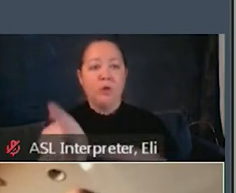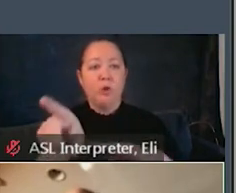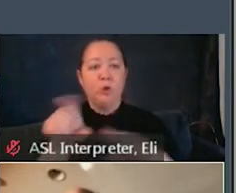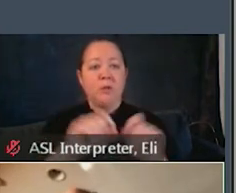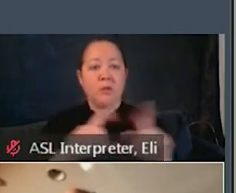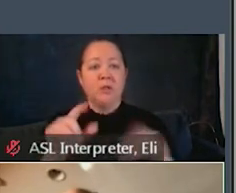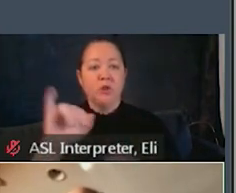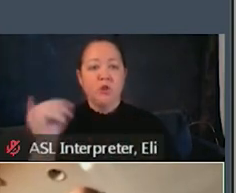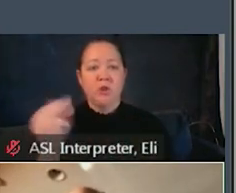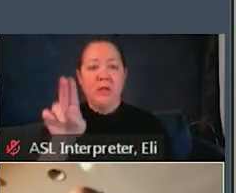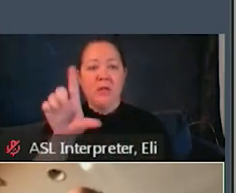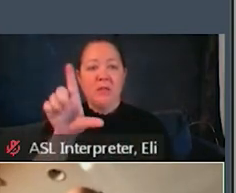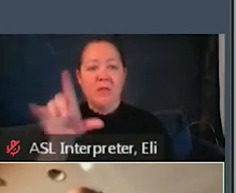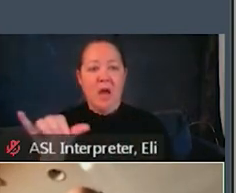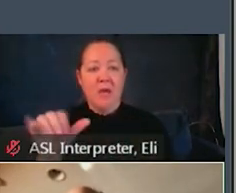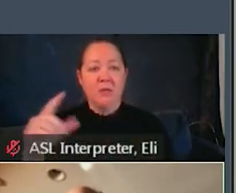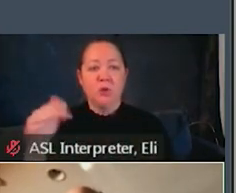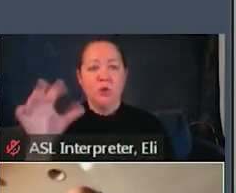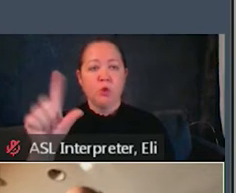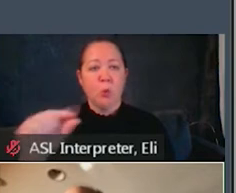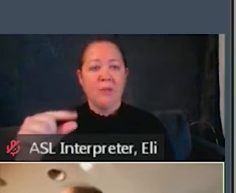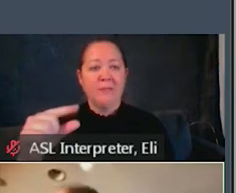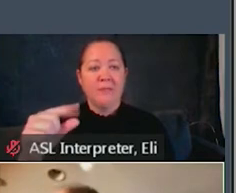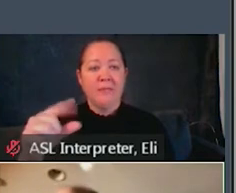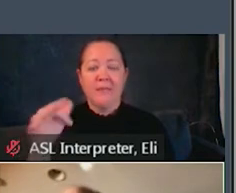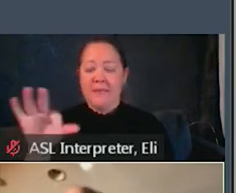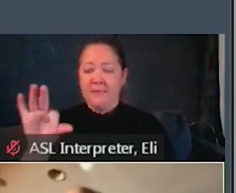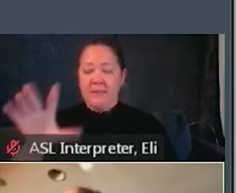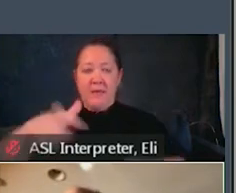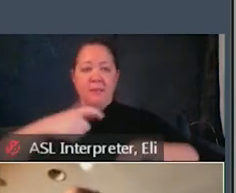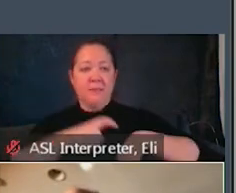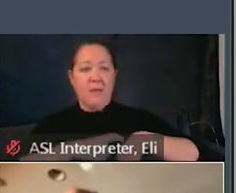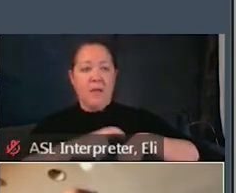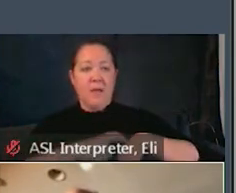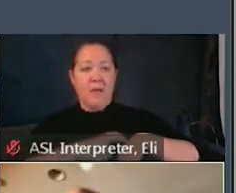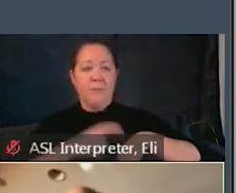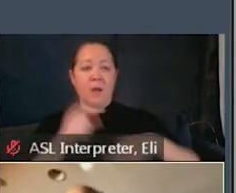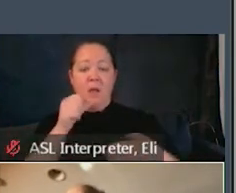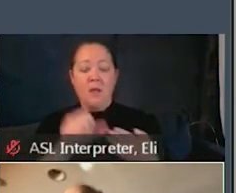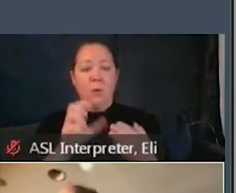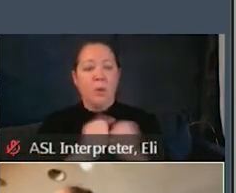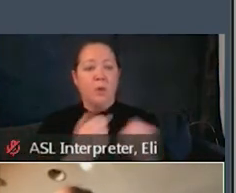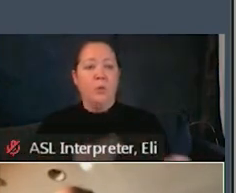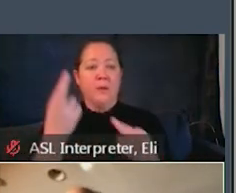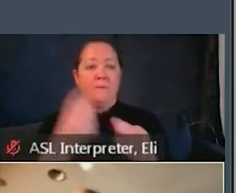So at that time, the letter was transmitted with recommendations from the staff's review.